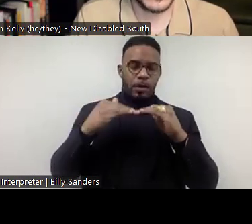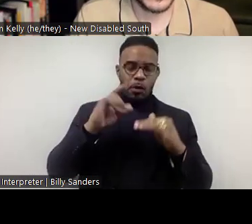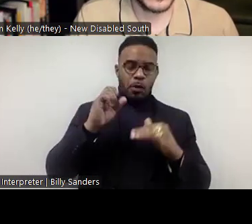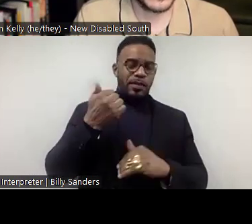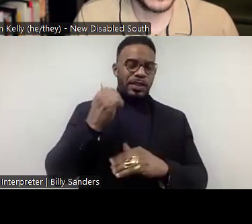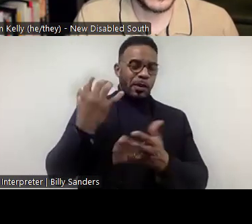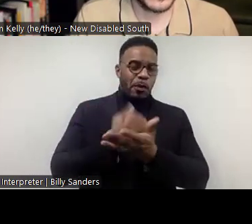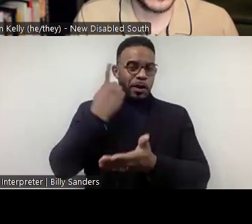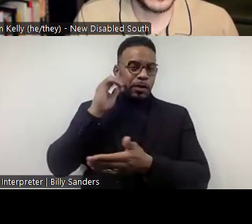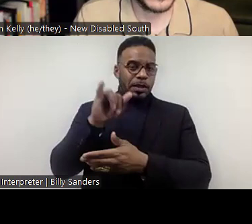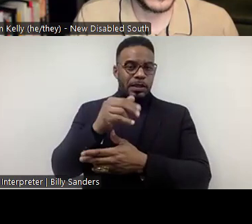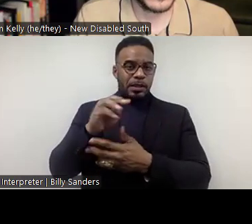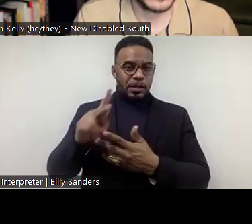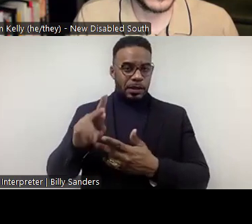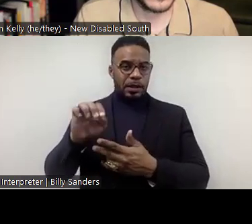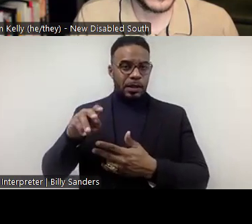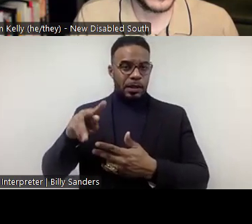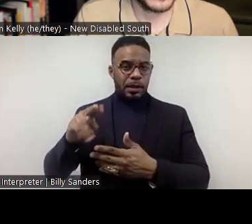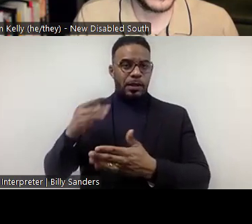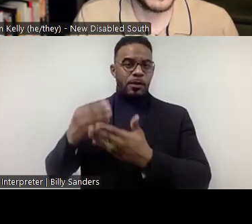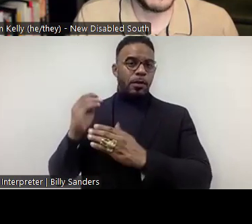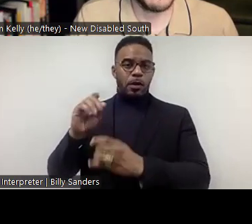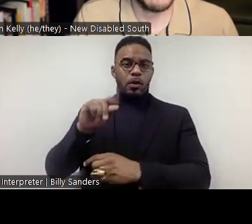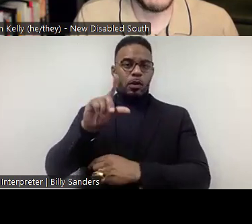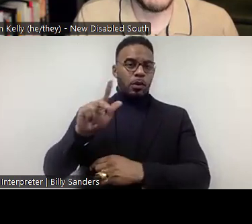National Leading From the Inside Out Yearlong Fellow,